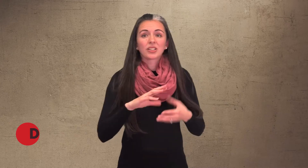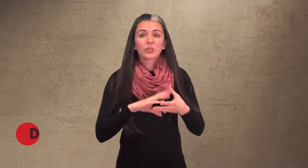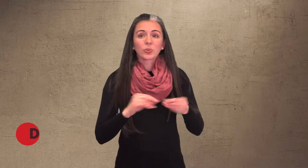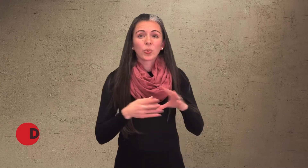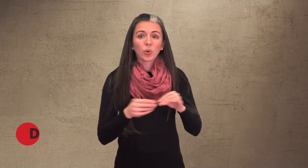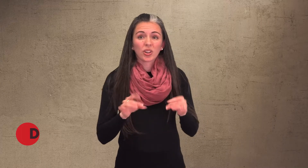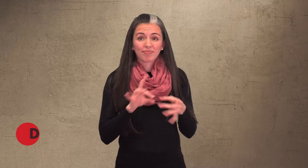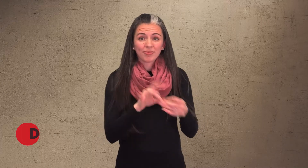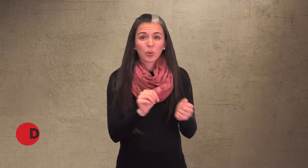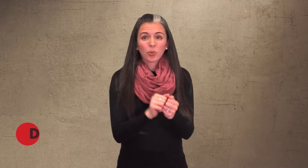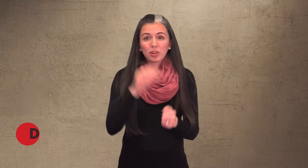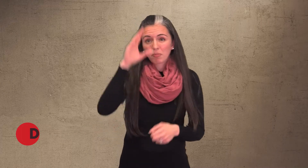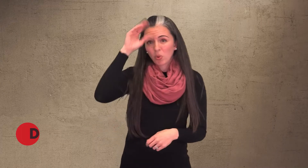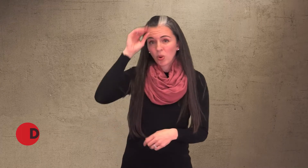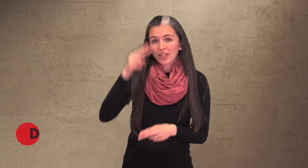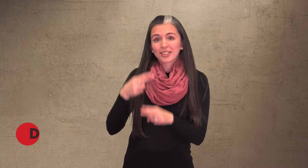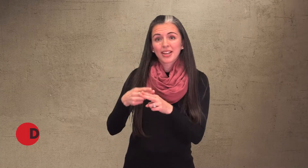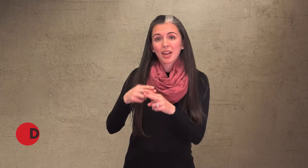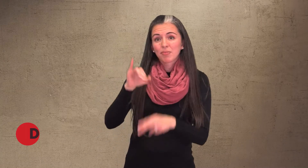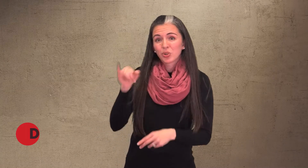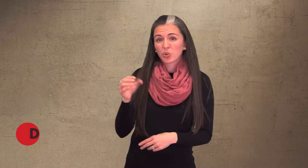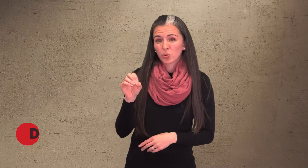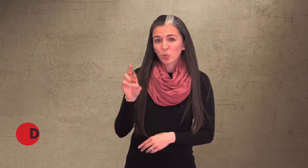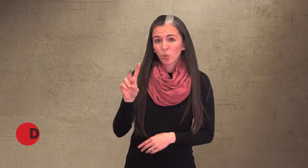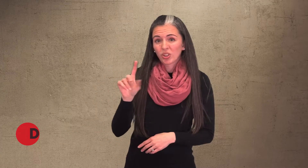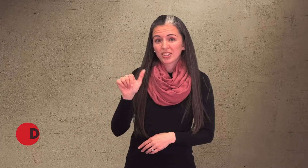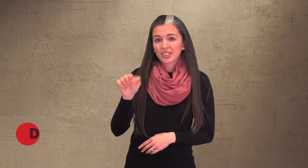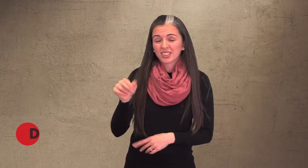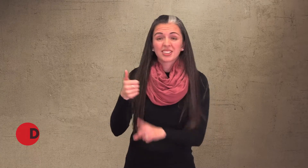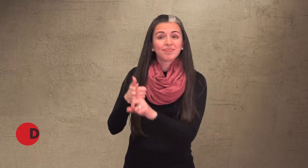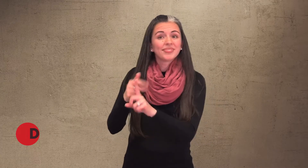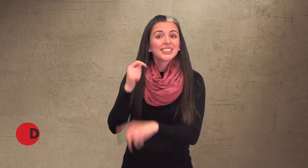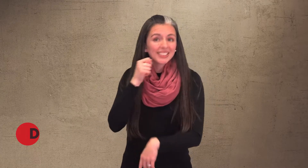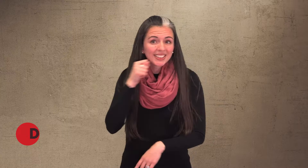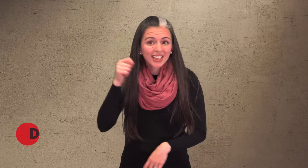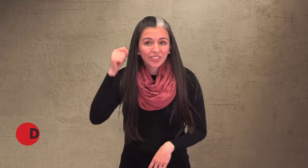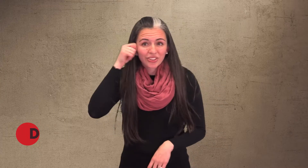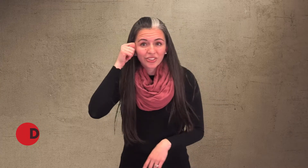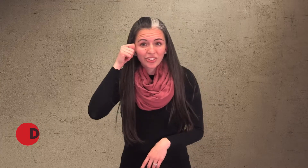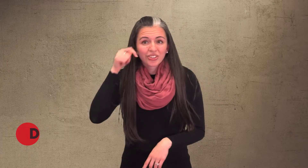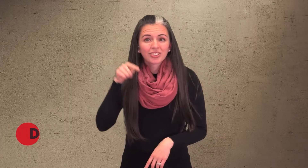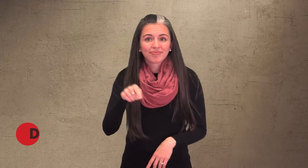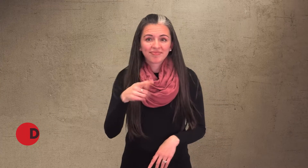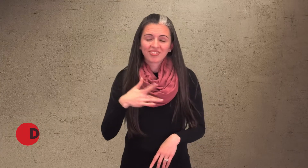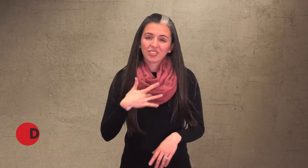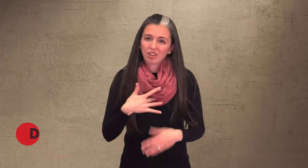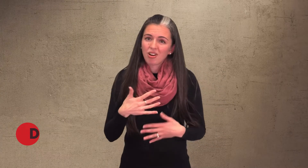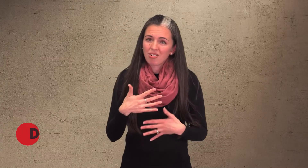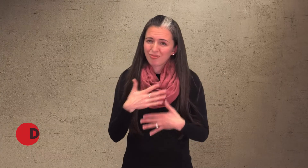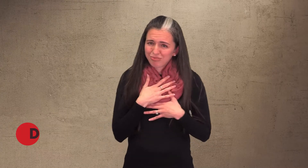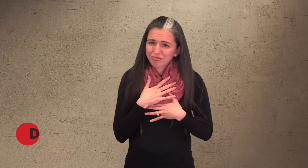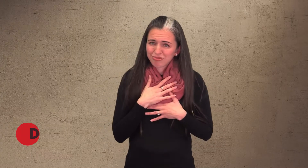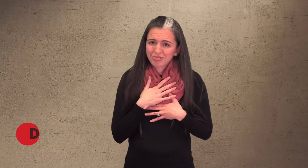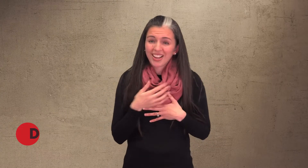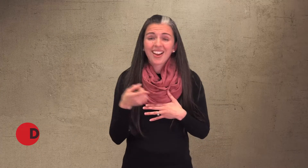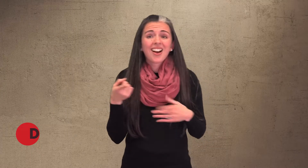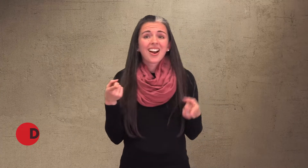The story of the boy named Jordan, a teenager, is heartbreaking.